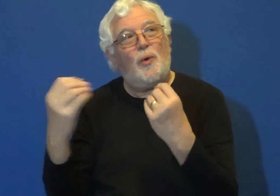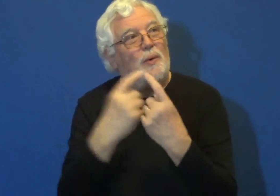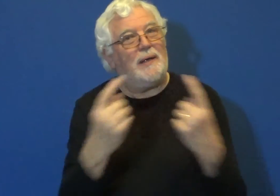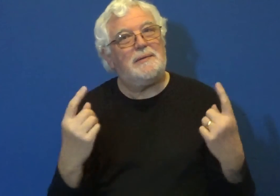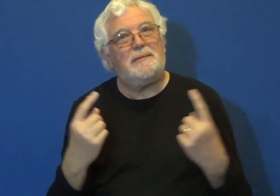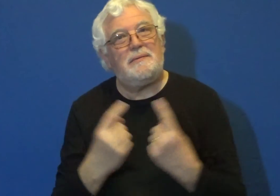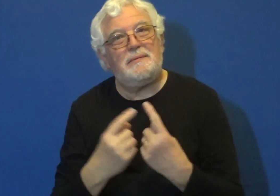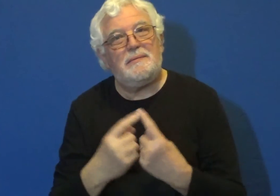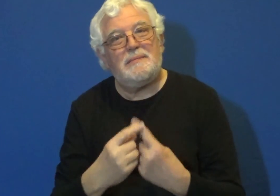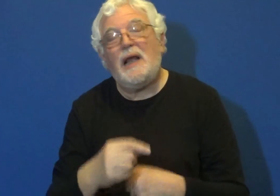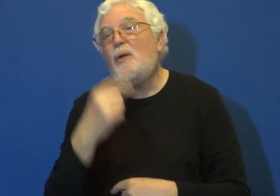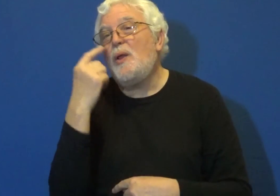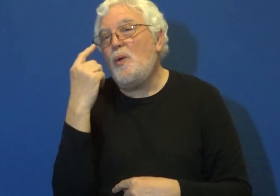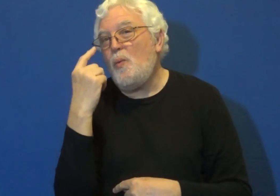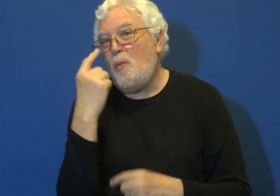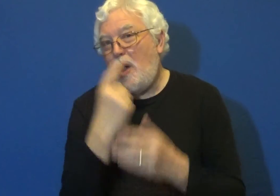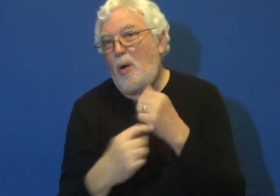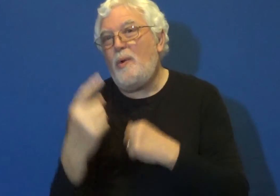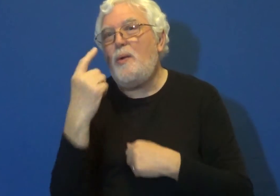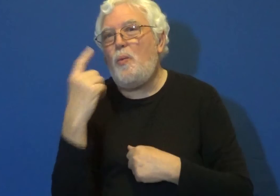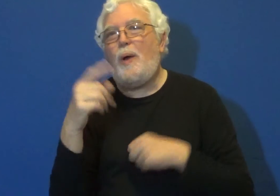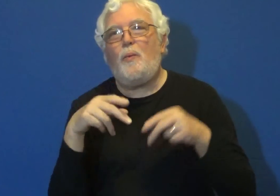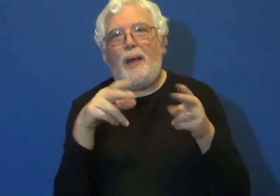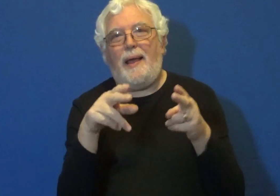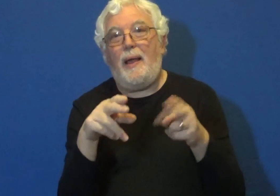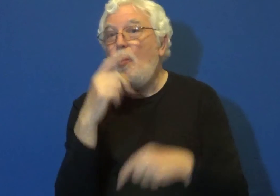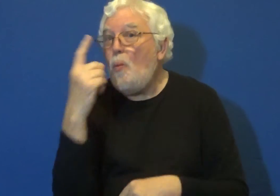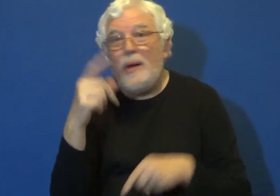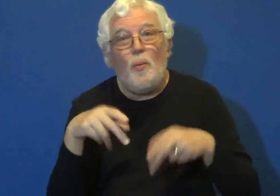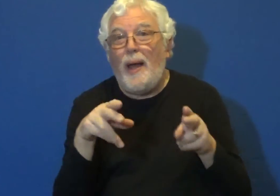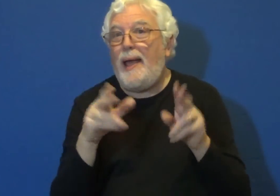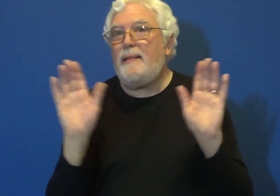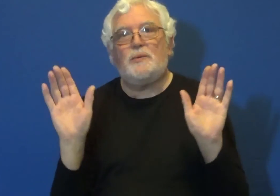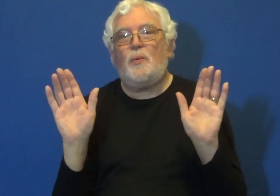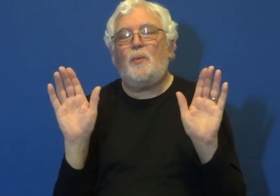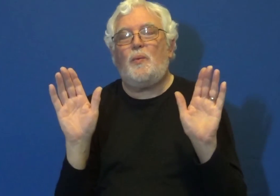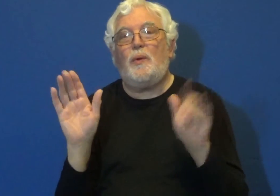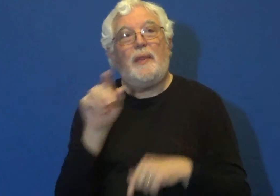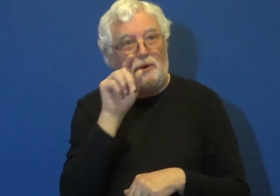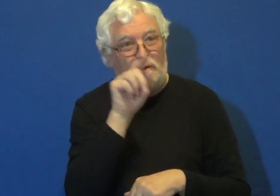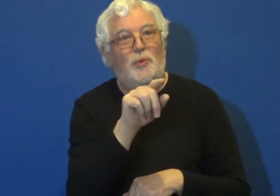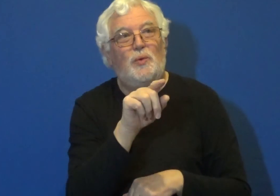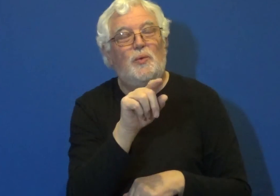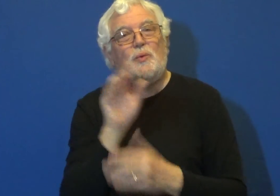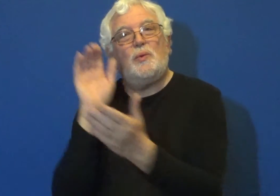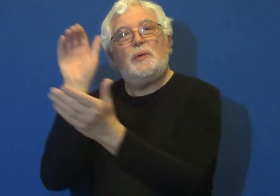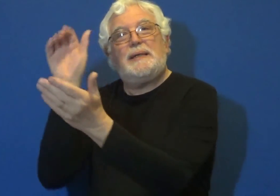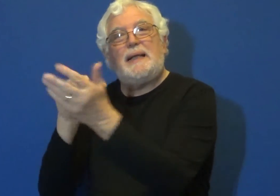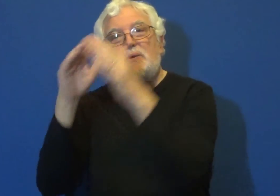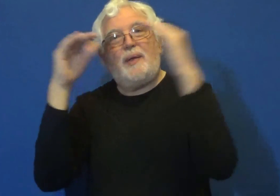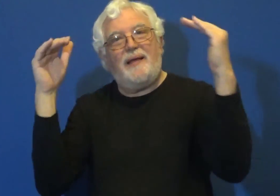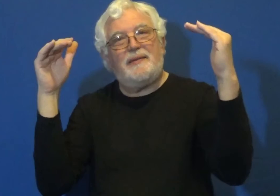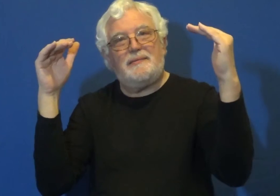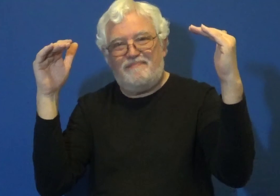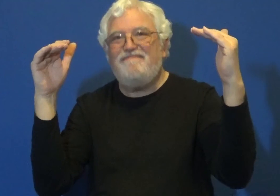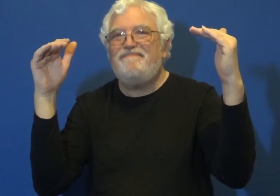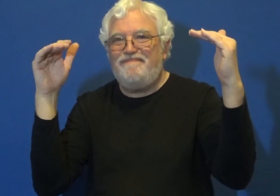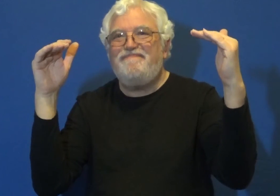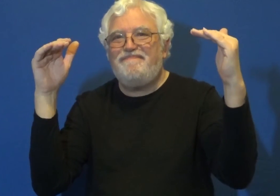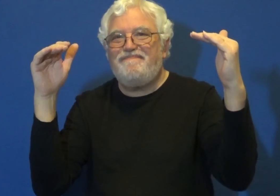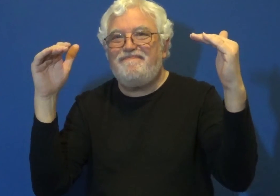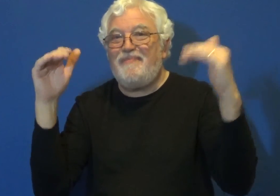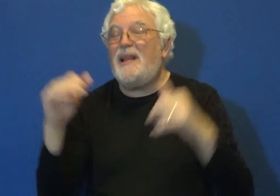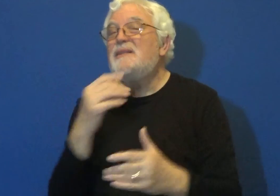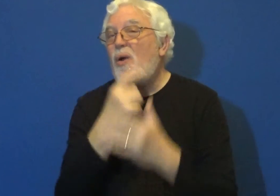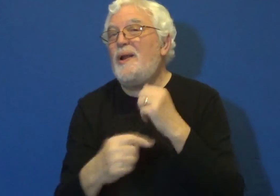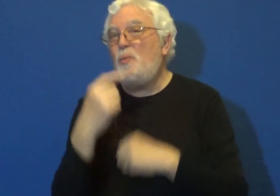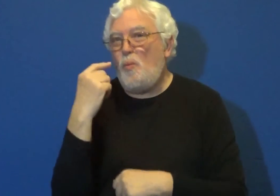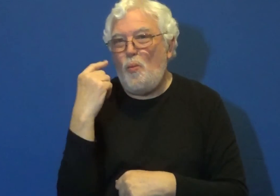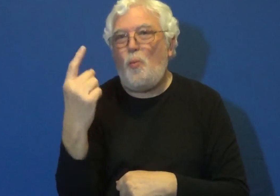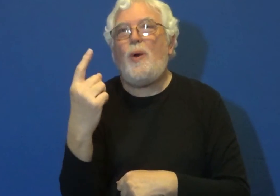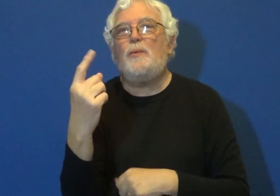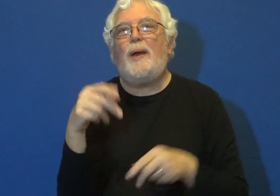"There's only one way, one way, that you can get to heaven, oh yeah. There's only one way,